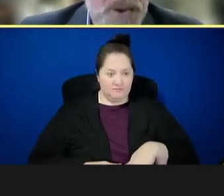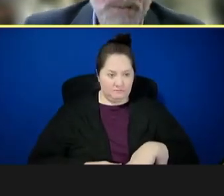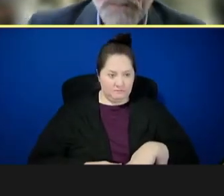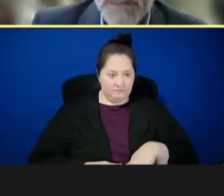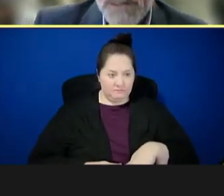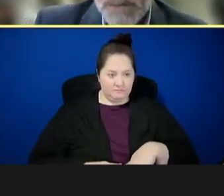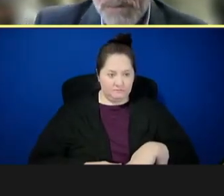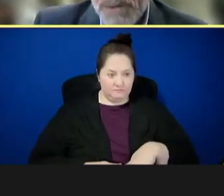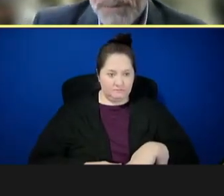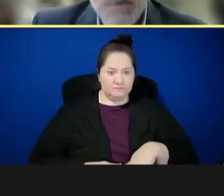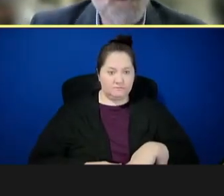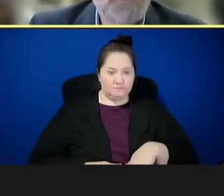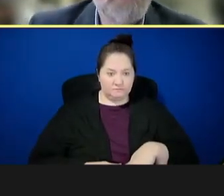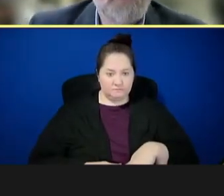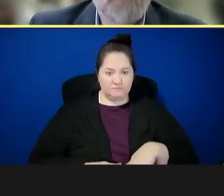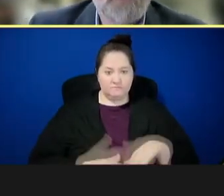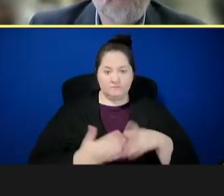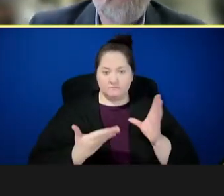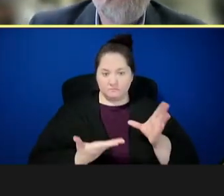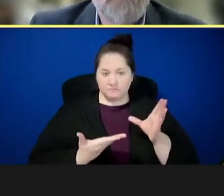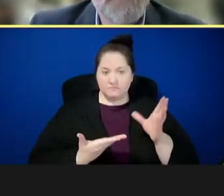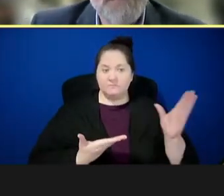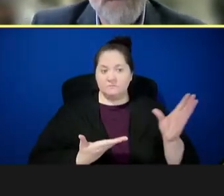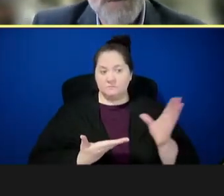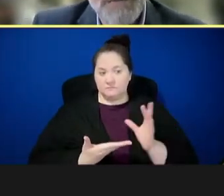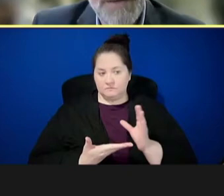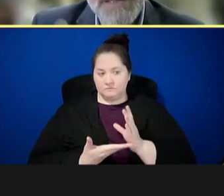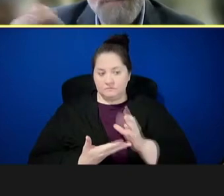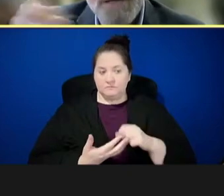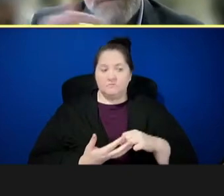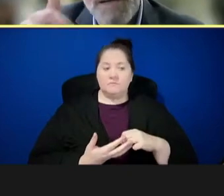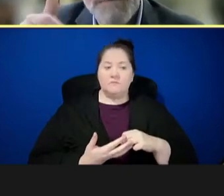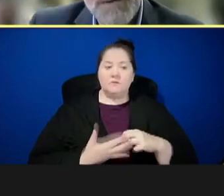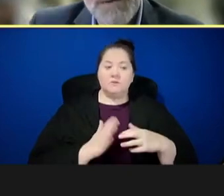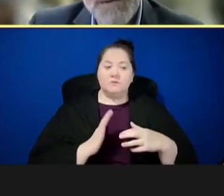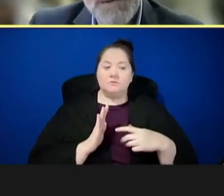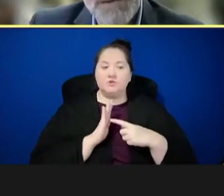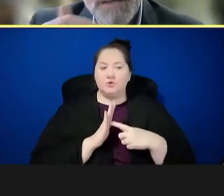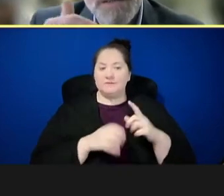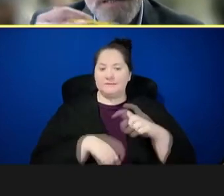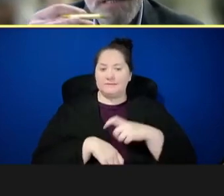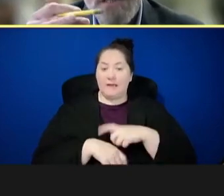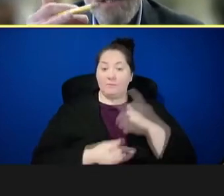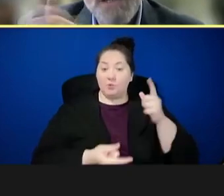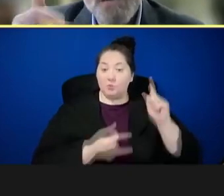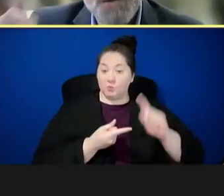So, this across the board, this reflects the amount of time that was reduced in each of the